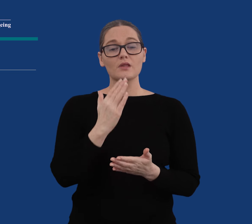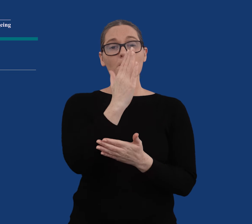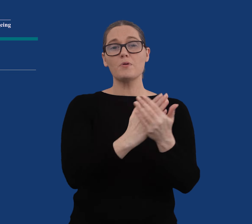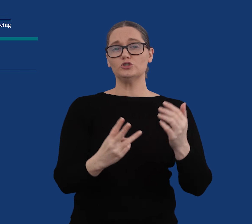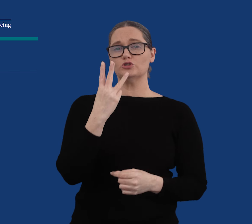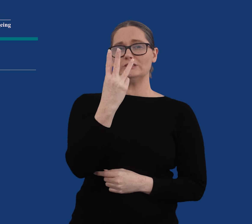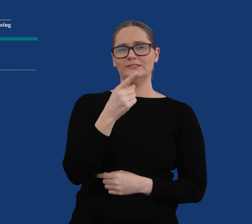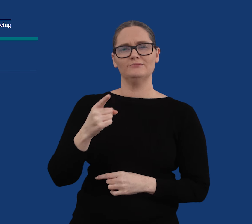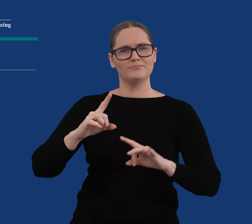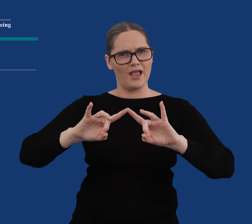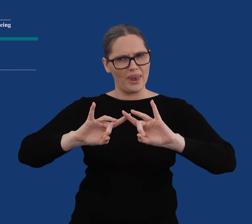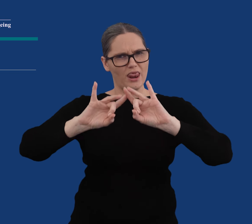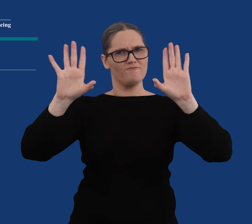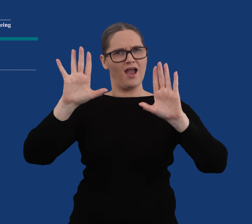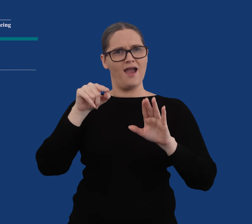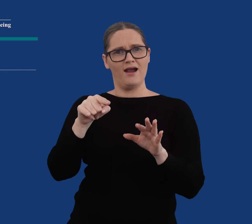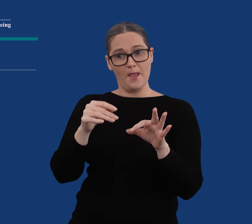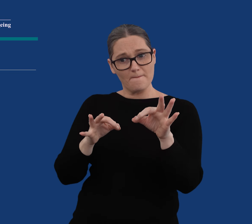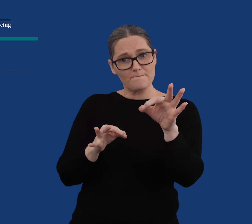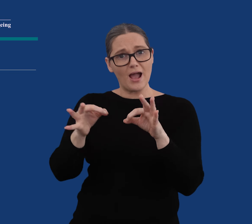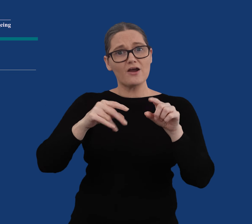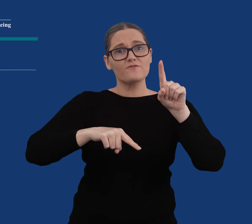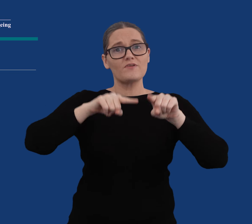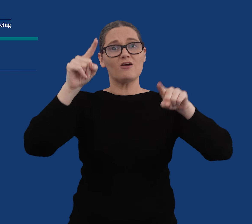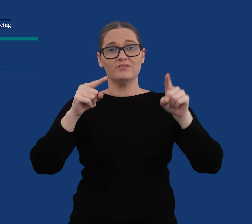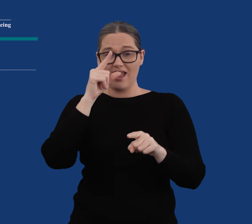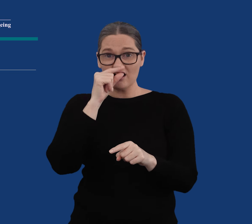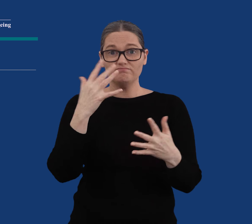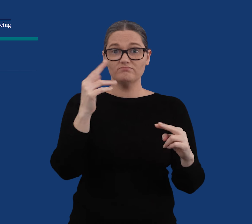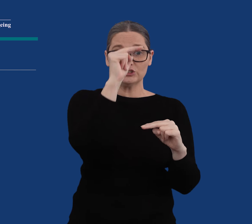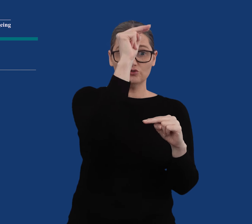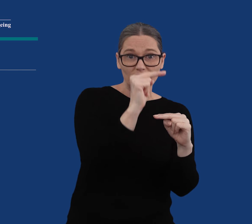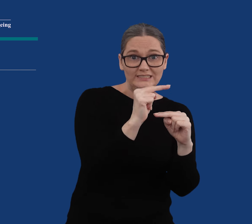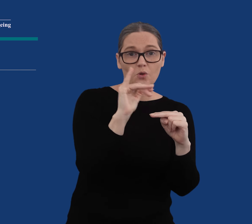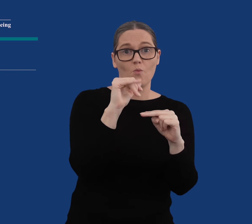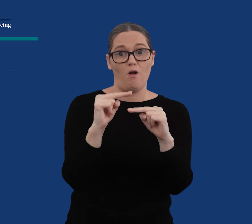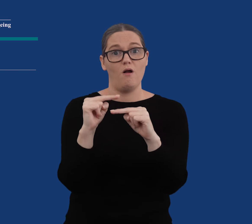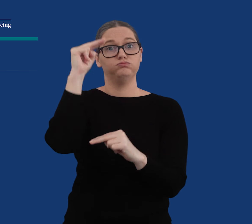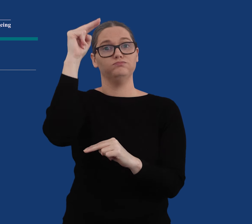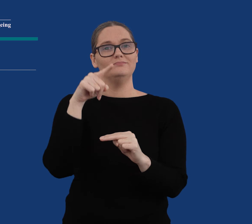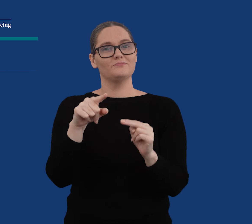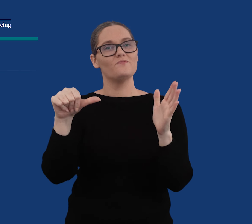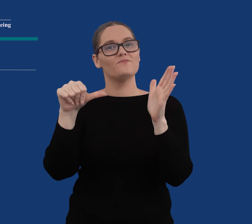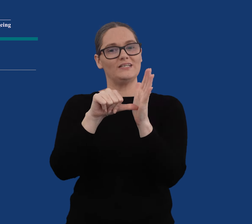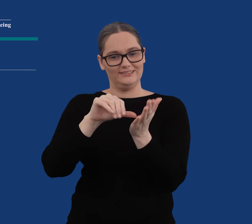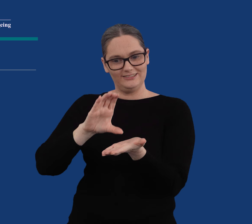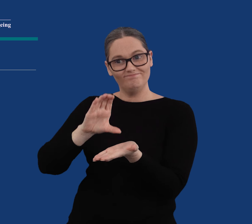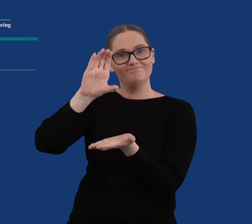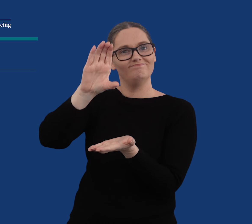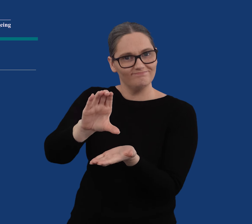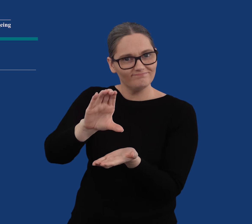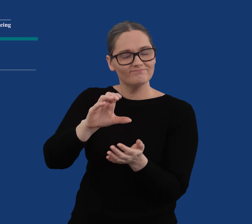Part 3 clarifies that plan variations can include an increase or decrease of total funding amounts.